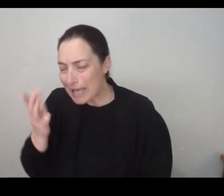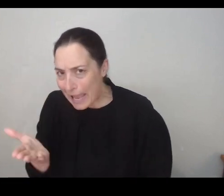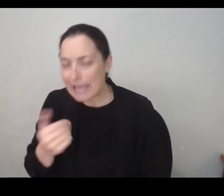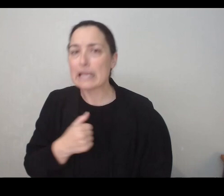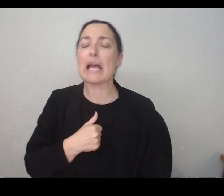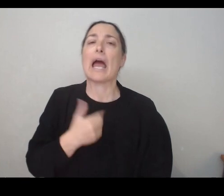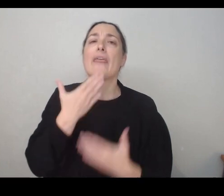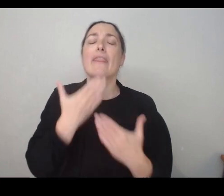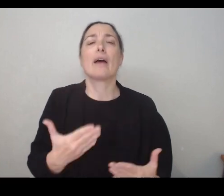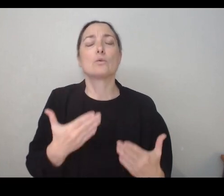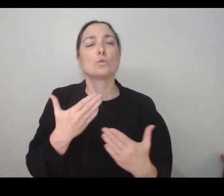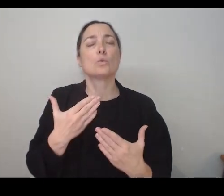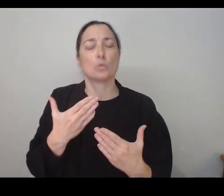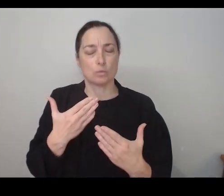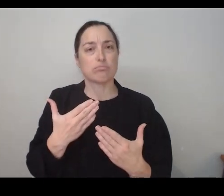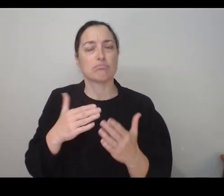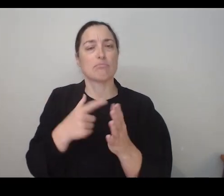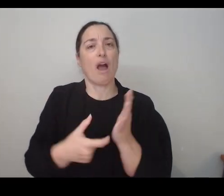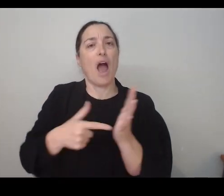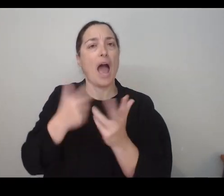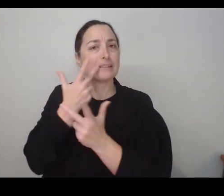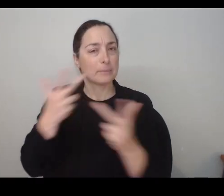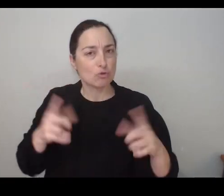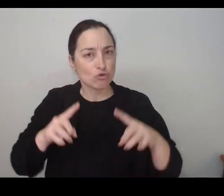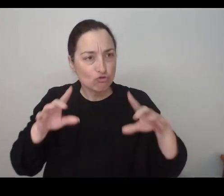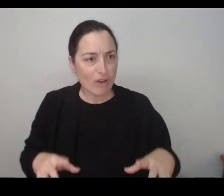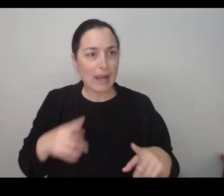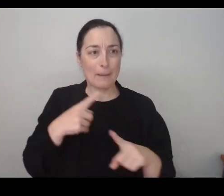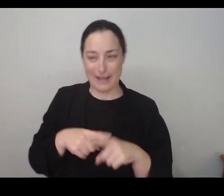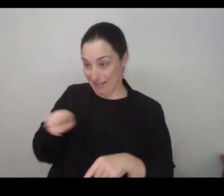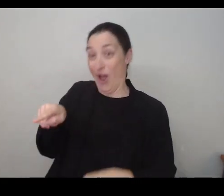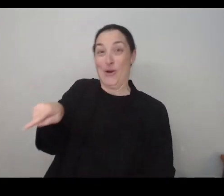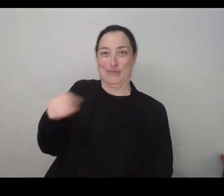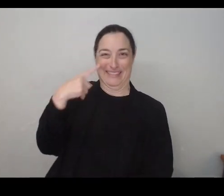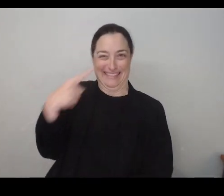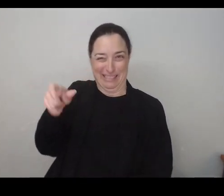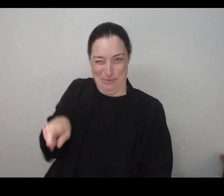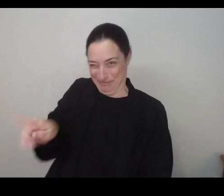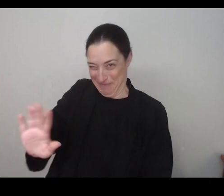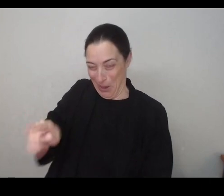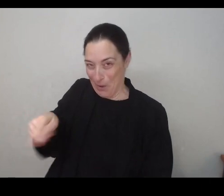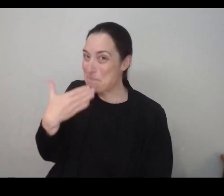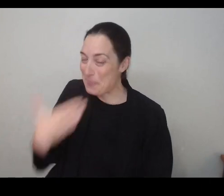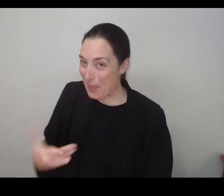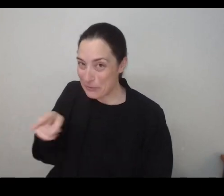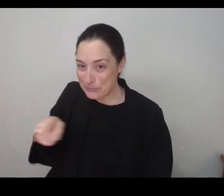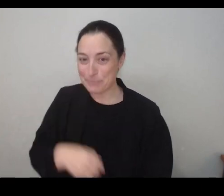and thanks to the National Gallery in Canberra. Ah, there you are. And finally, I guess, I hope,